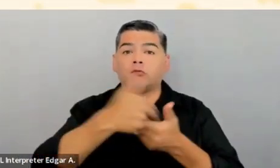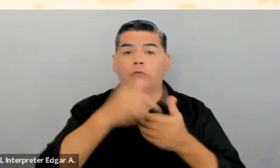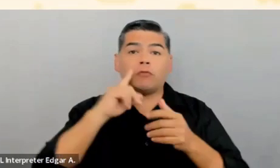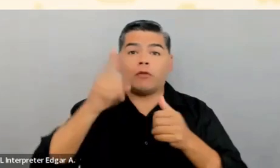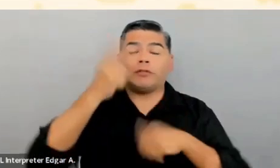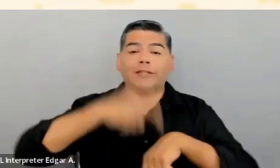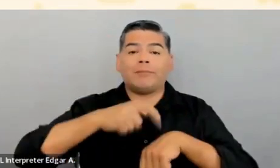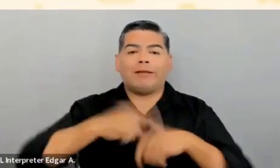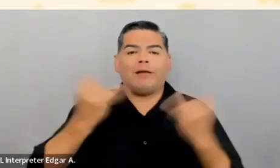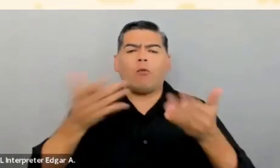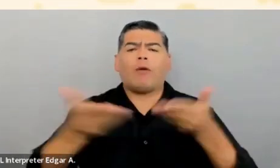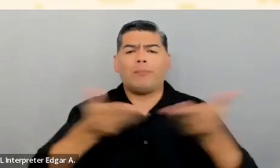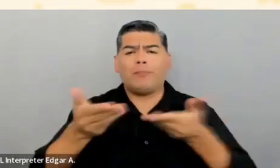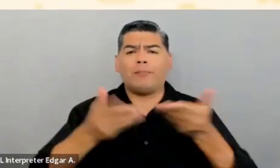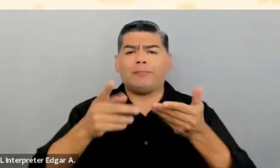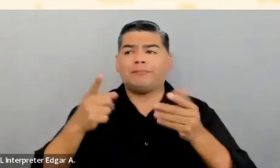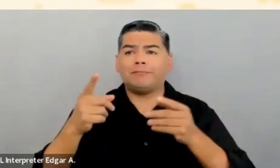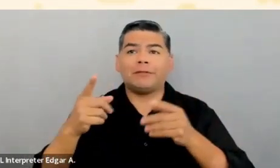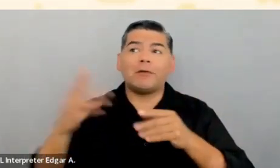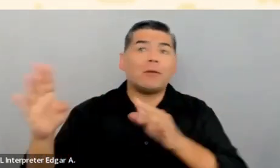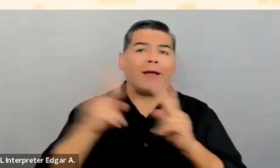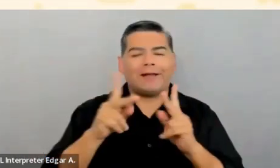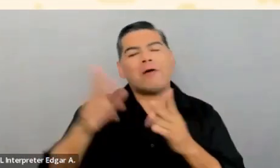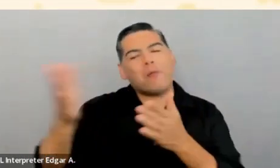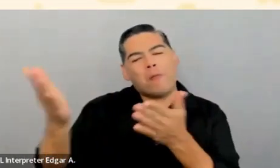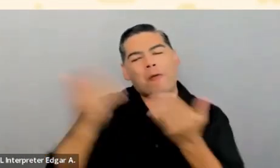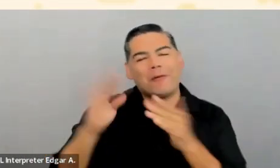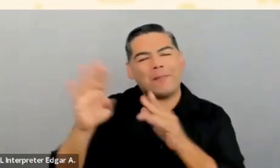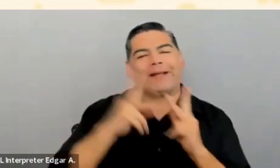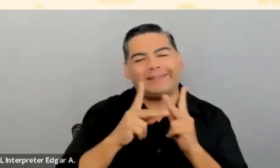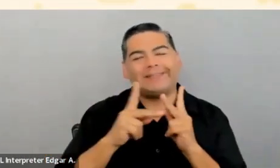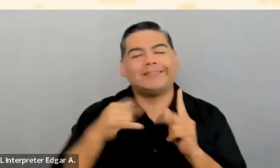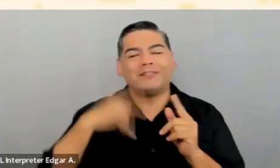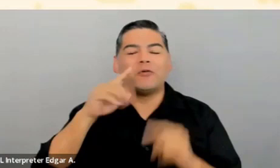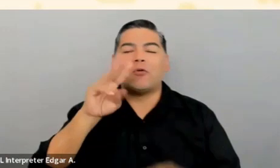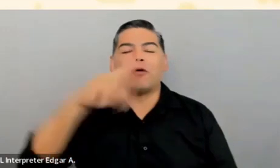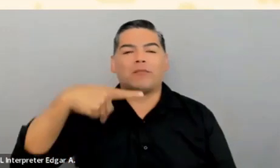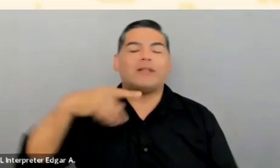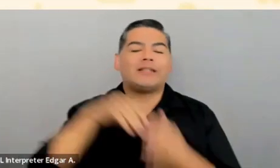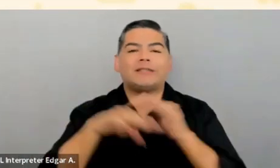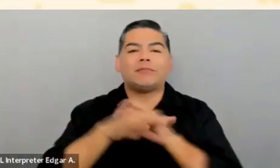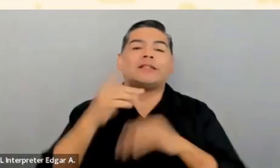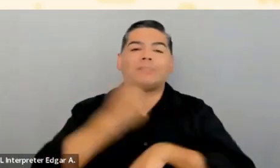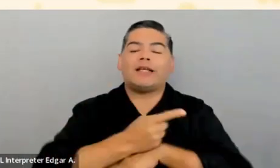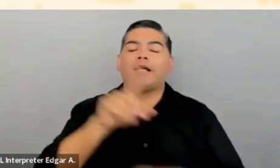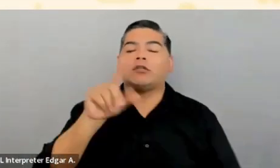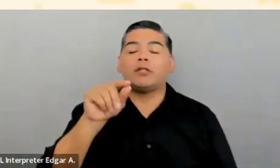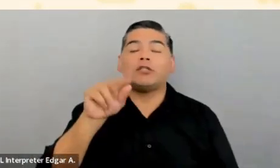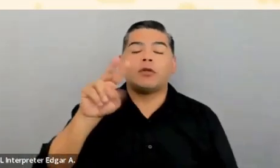welcome and for those of you who are coming back, welcome back to WordPress Accessibility Day 2023.